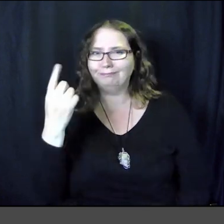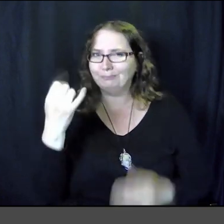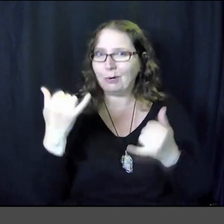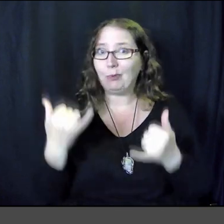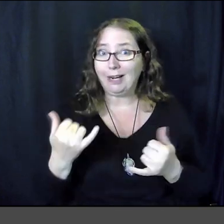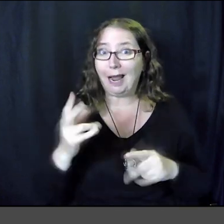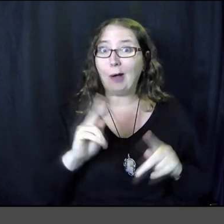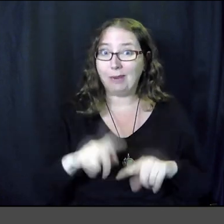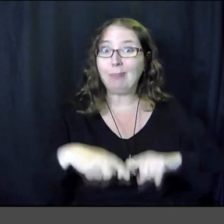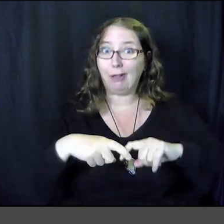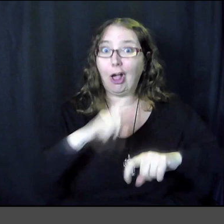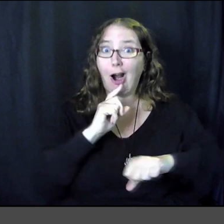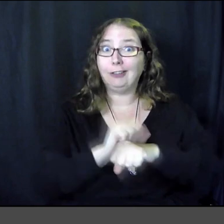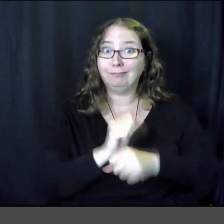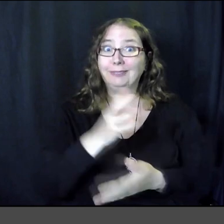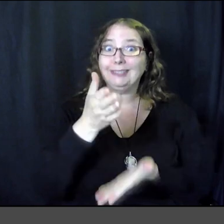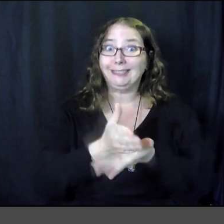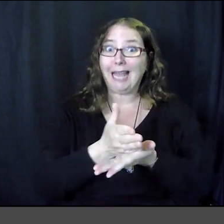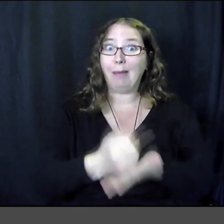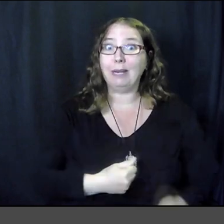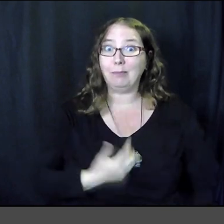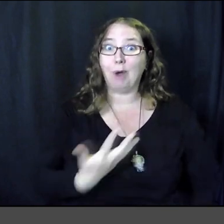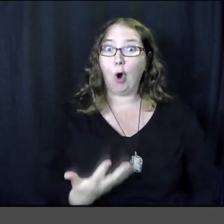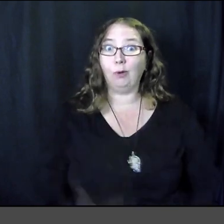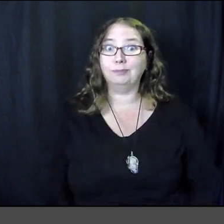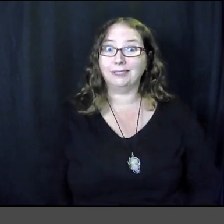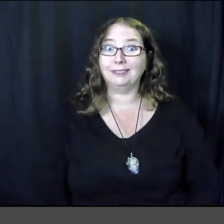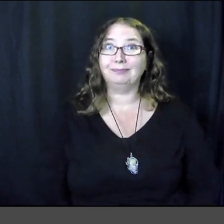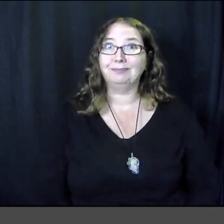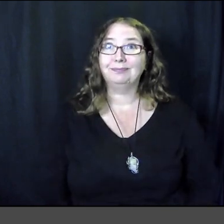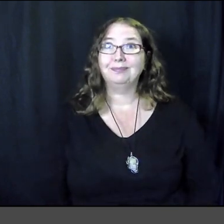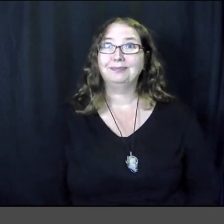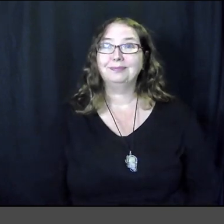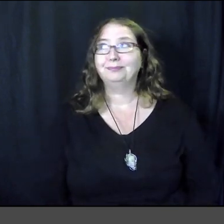SO, YOU KNOW, AS WE KNOW, BOOKS ARE BEING BANNED AT